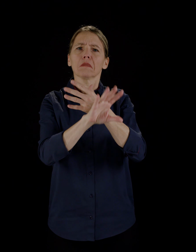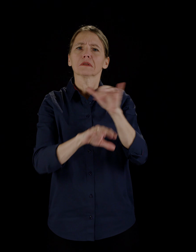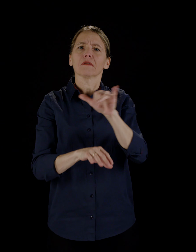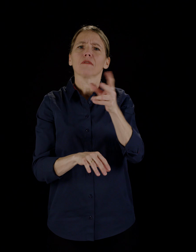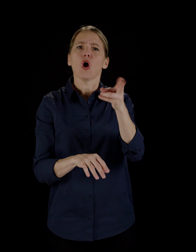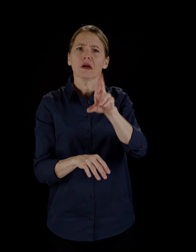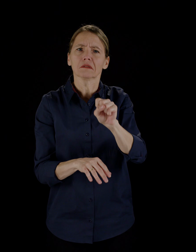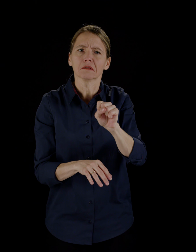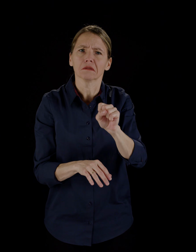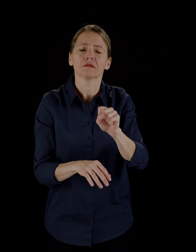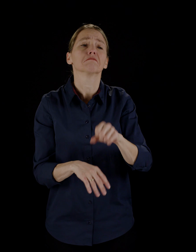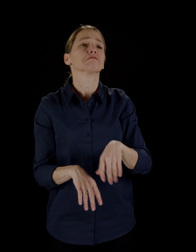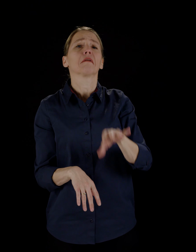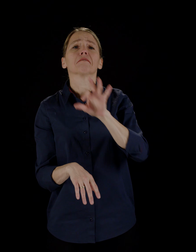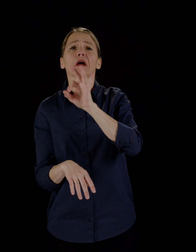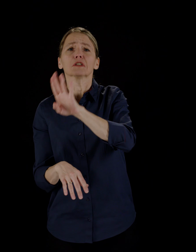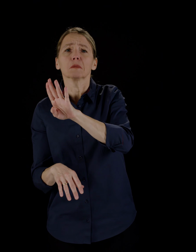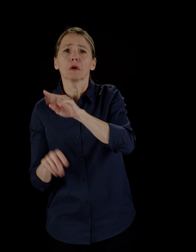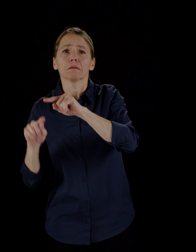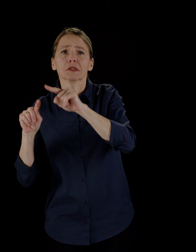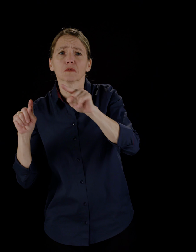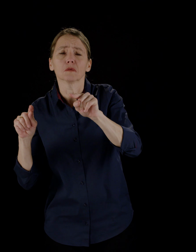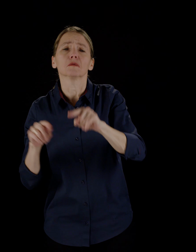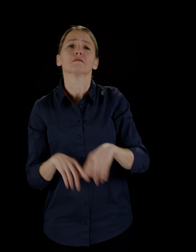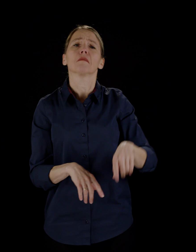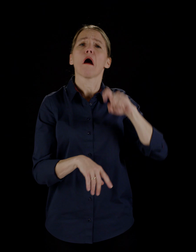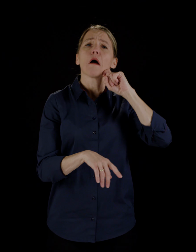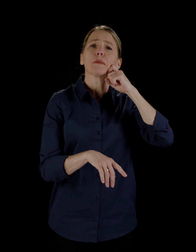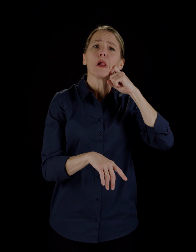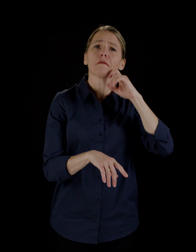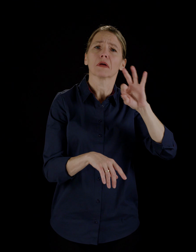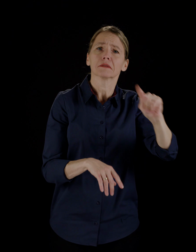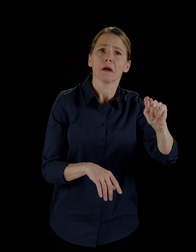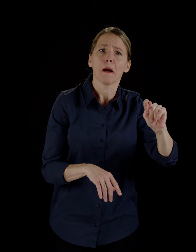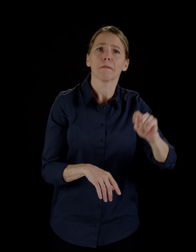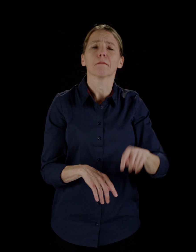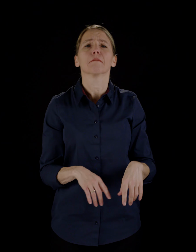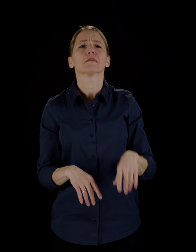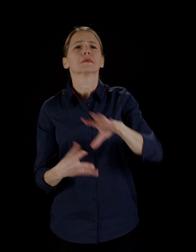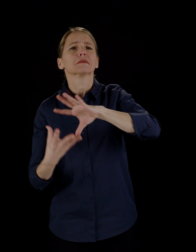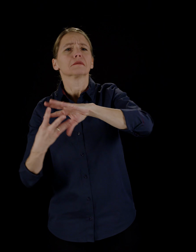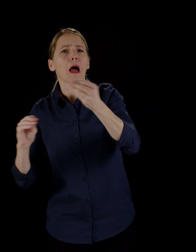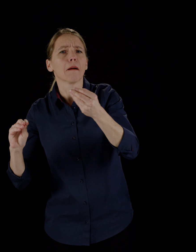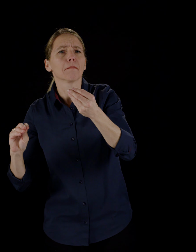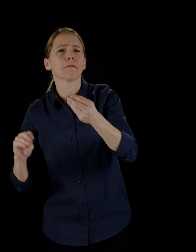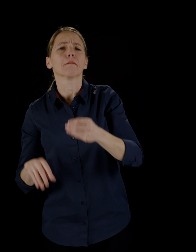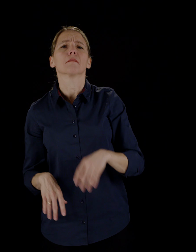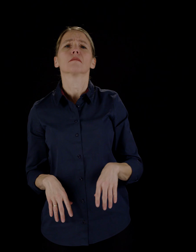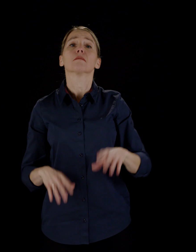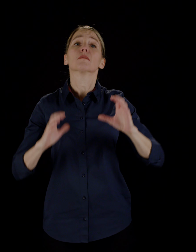Messenger, Apple’s Facetime, and Skype. Customers can make video calls to other people